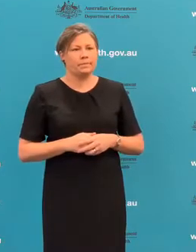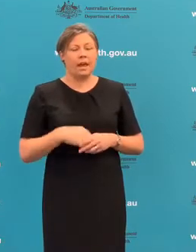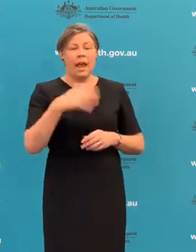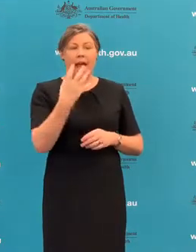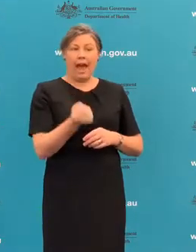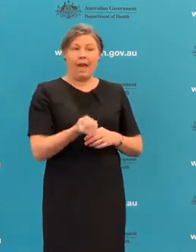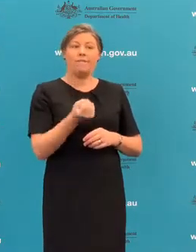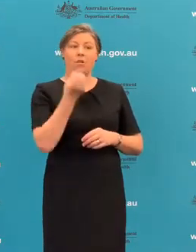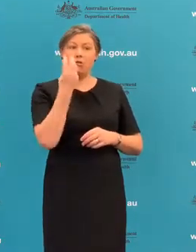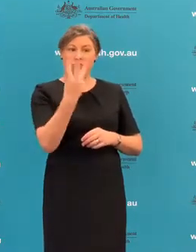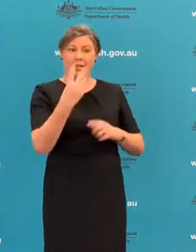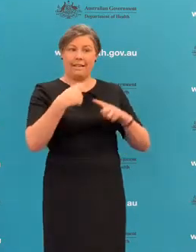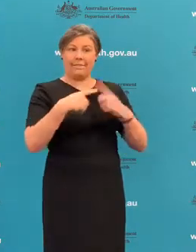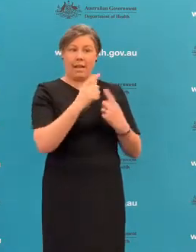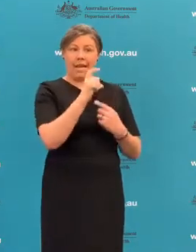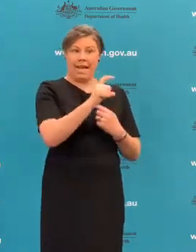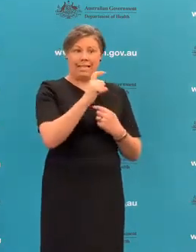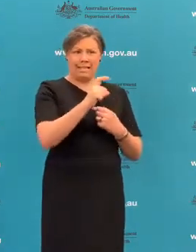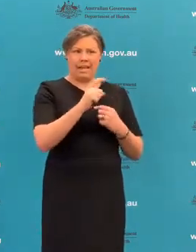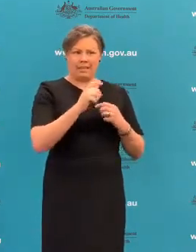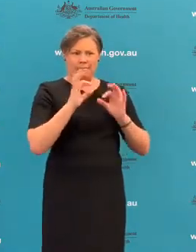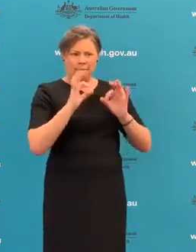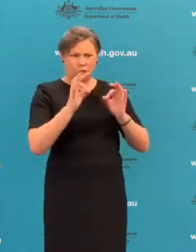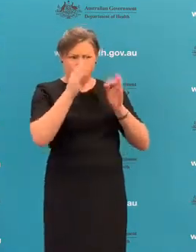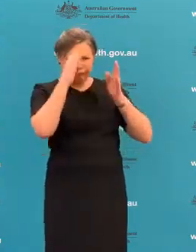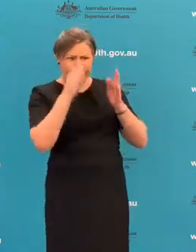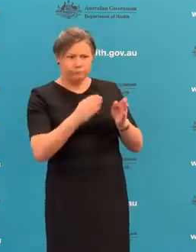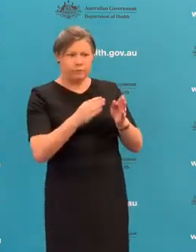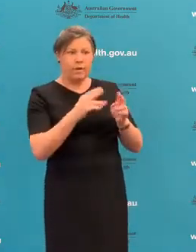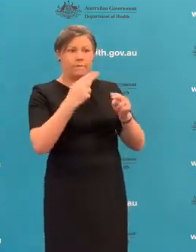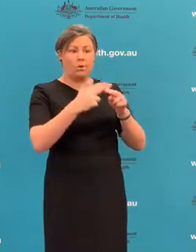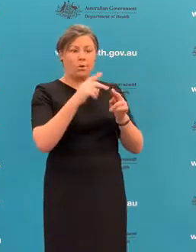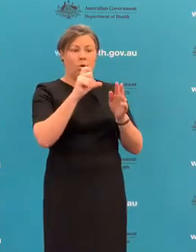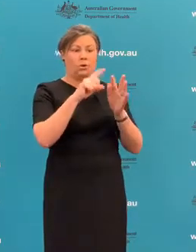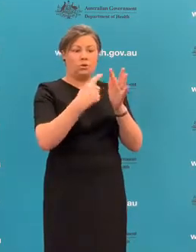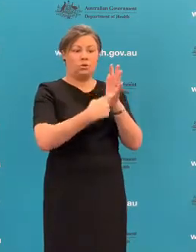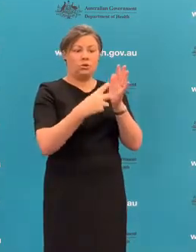are for bowel cancer cervical cancer and cervical cancer